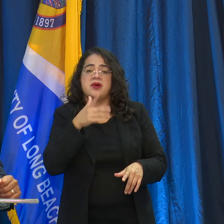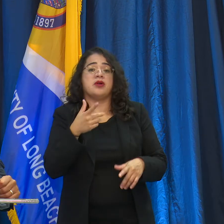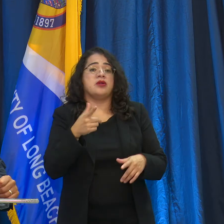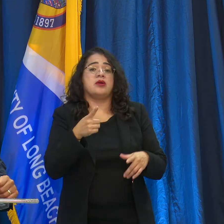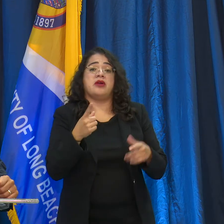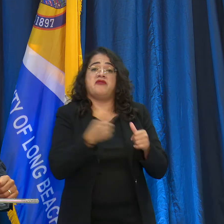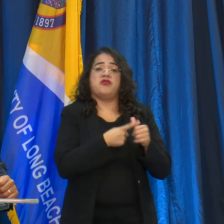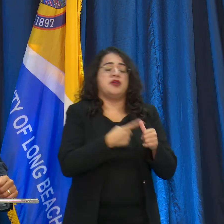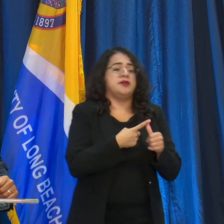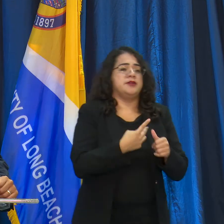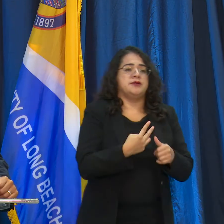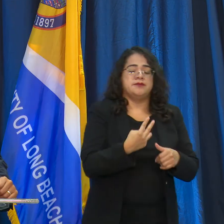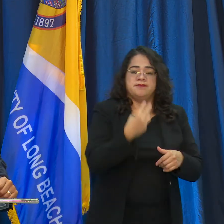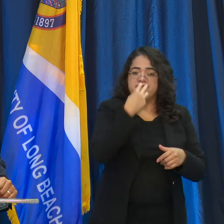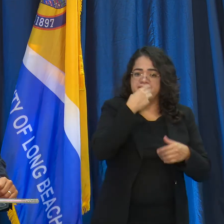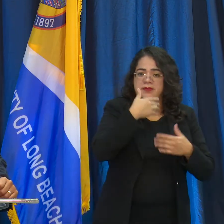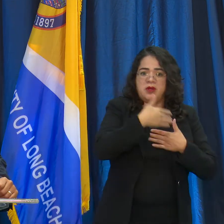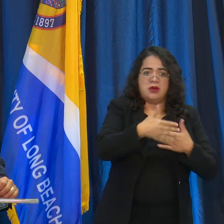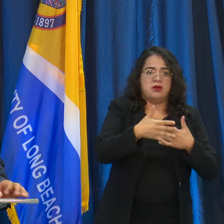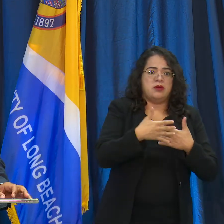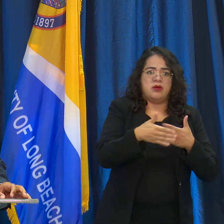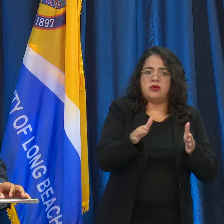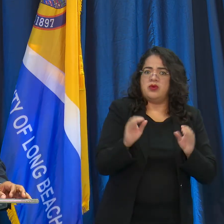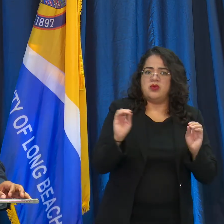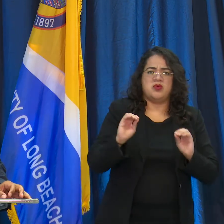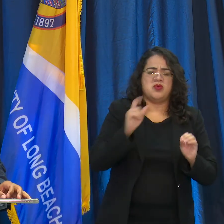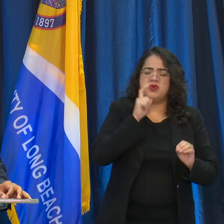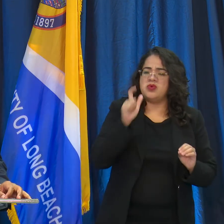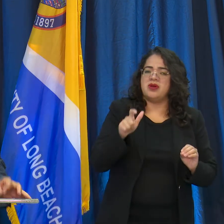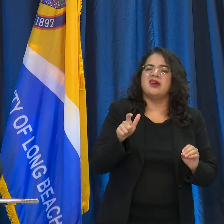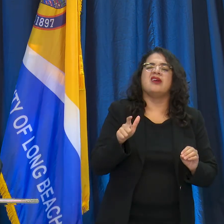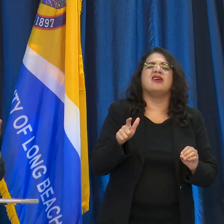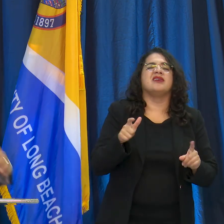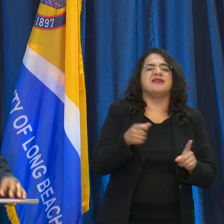first, and then had to had to get on one and my stepfather,